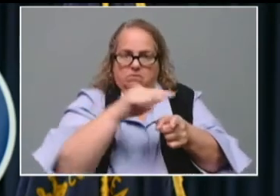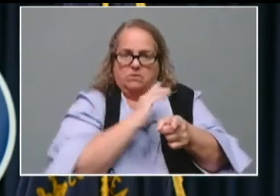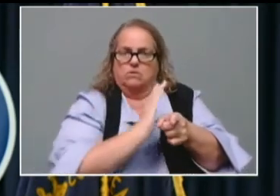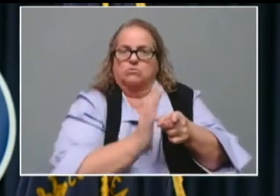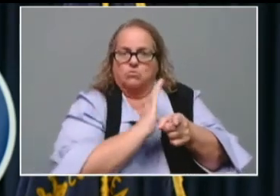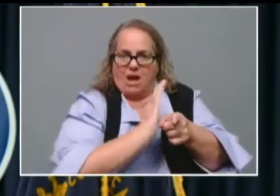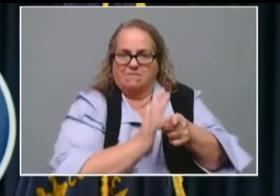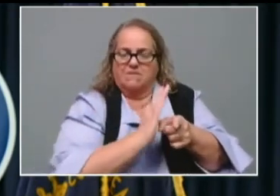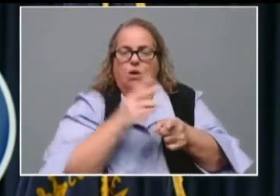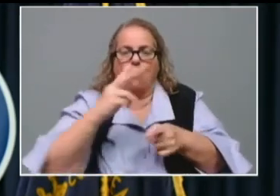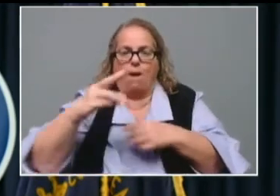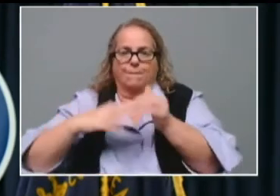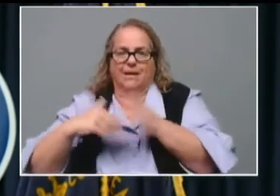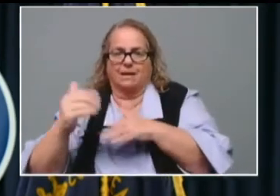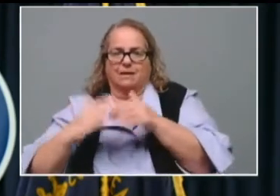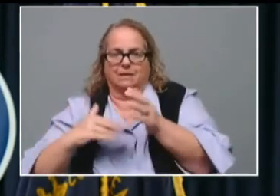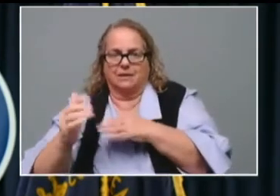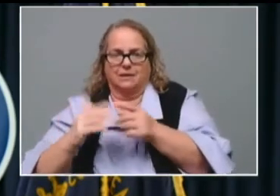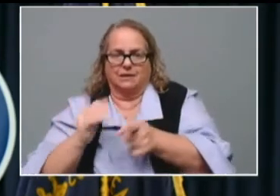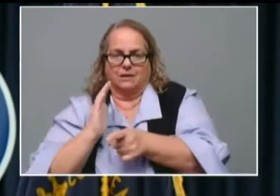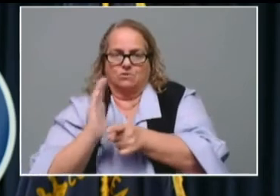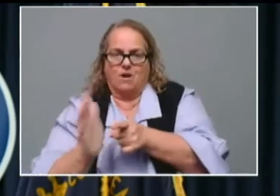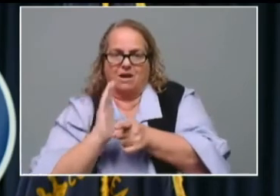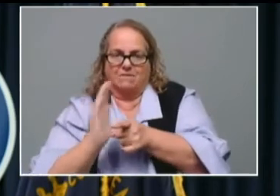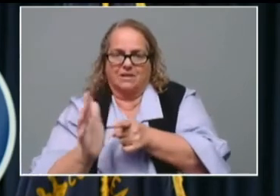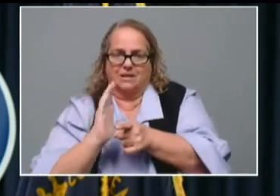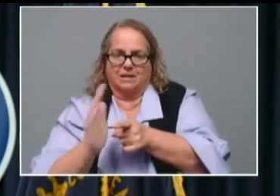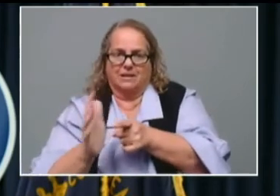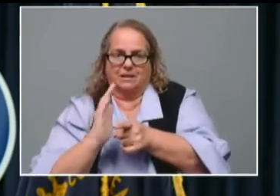able to go over them. Well, less traffic if you're driving in it, but